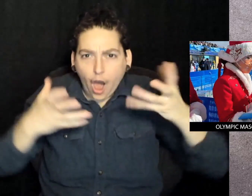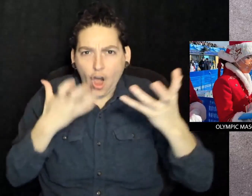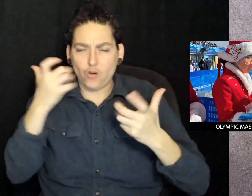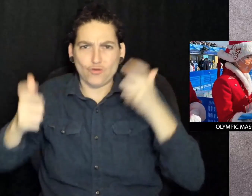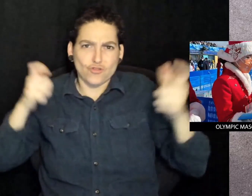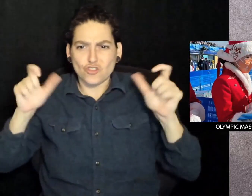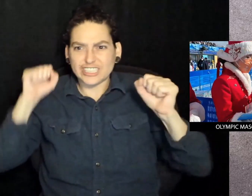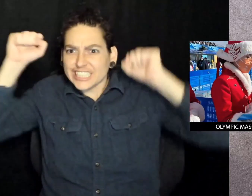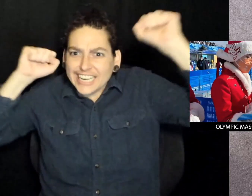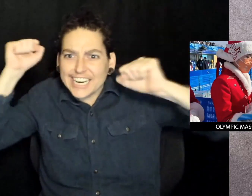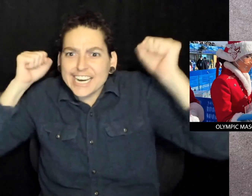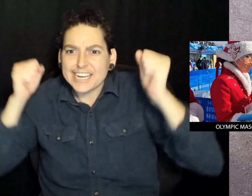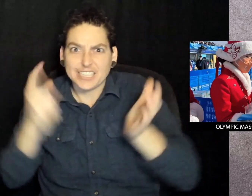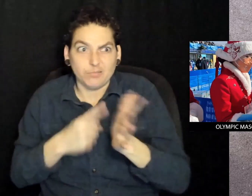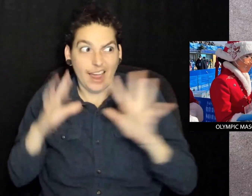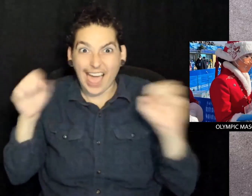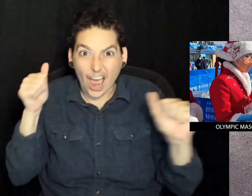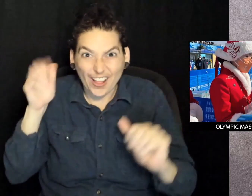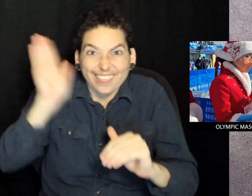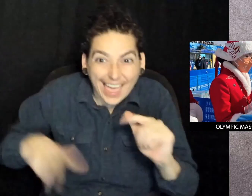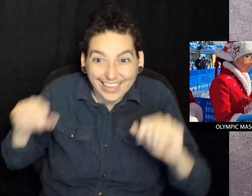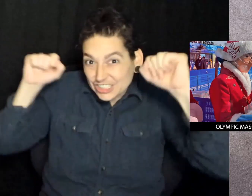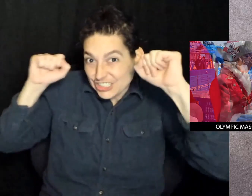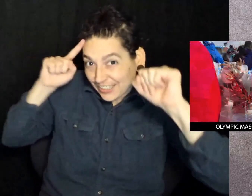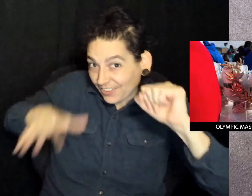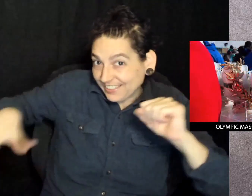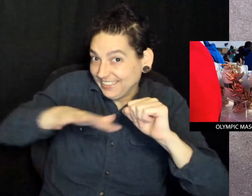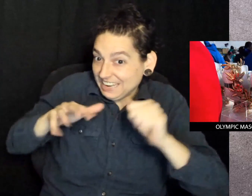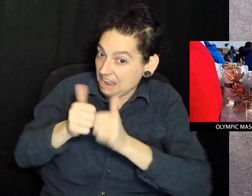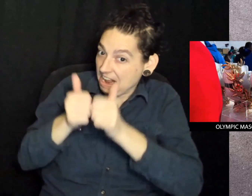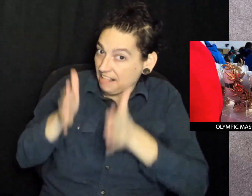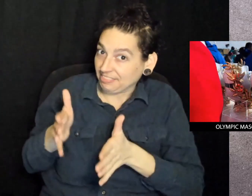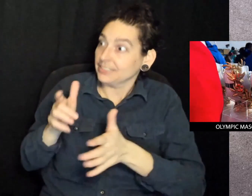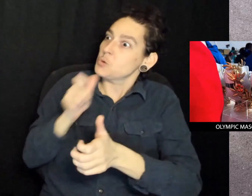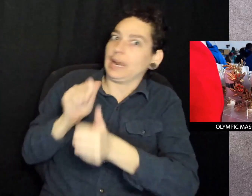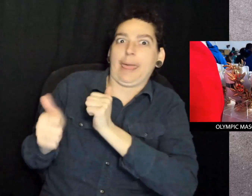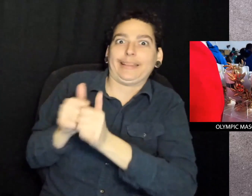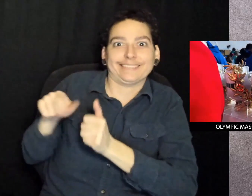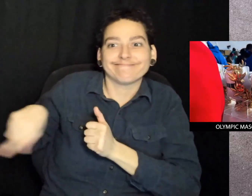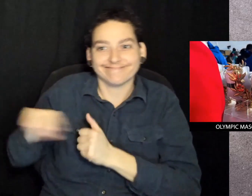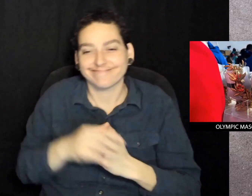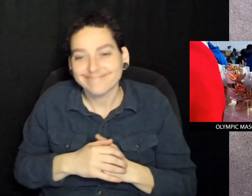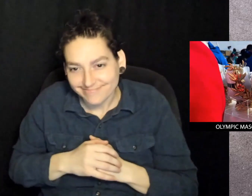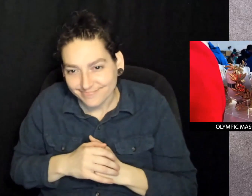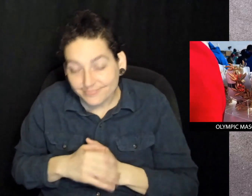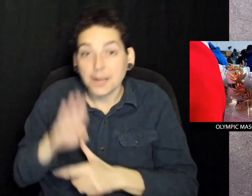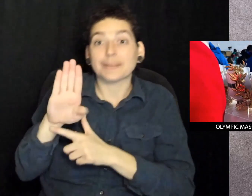the mascots are eliciting huge cheers from crowds sometimes louder than those heard for athletes competing